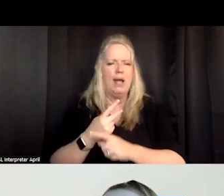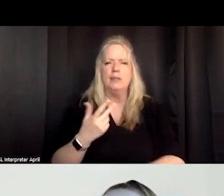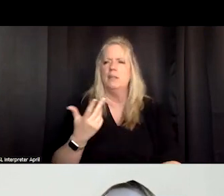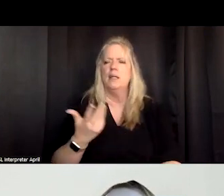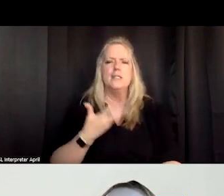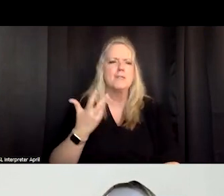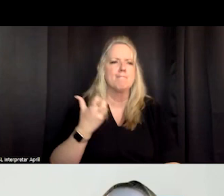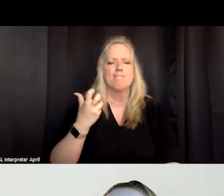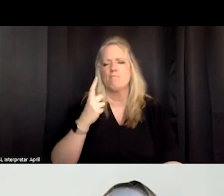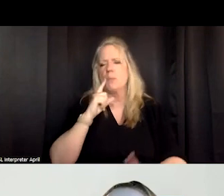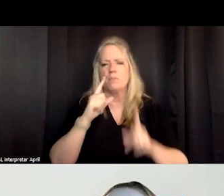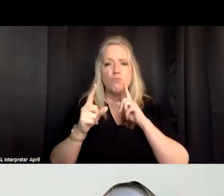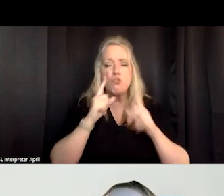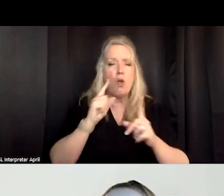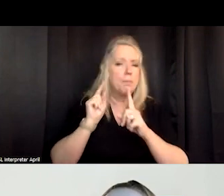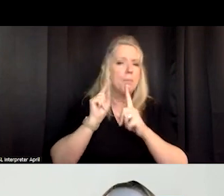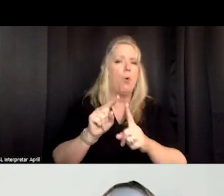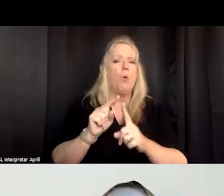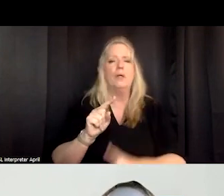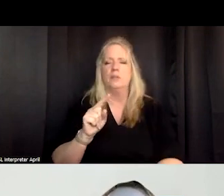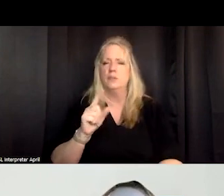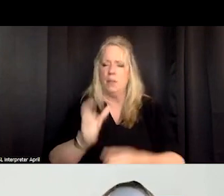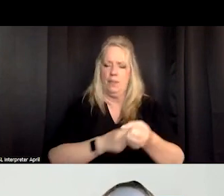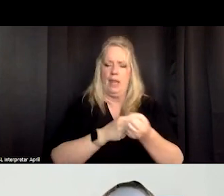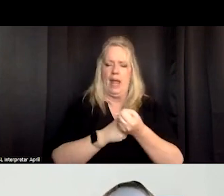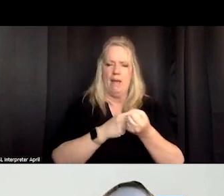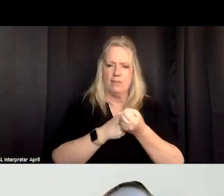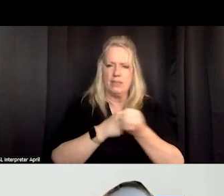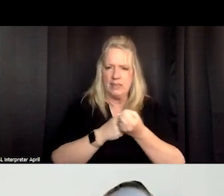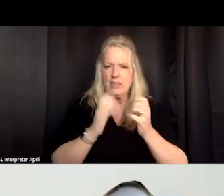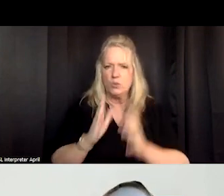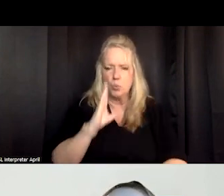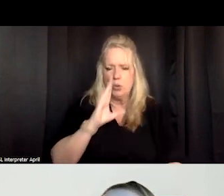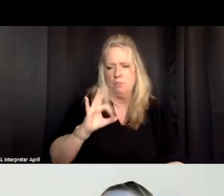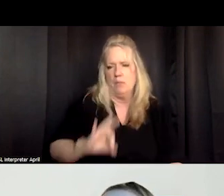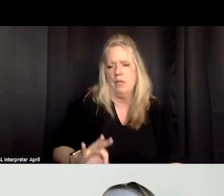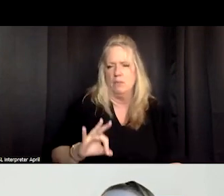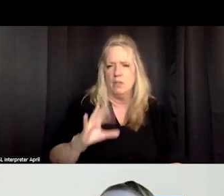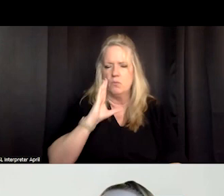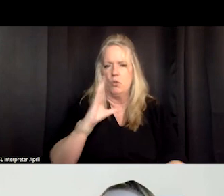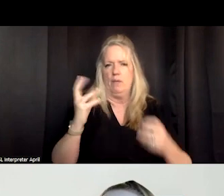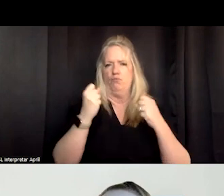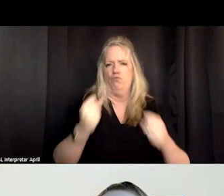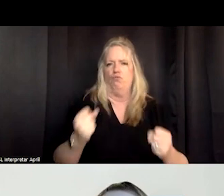TALKING POINTS. THAT, ADVOCATES WOULD, WOULD BENEFIT, FROM HAVING STRONGER MESSAGING SUPPORT.